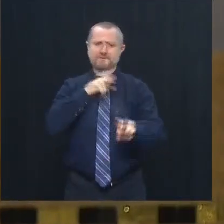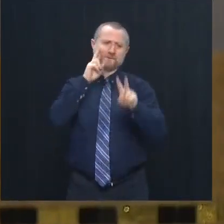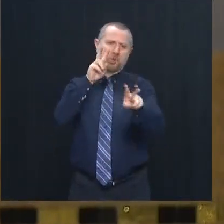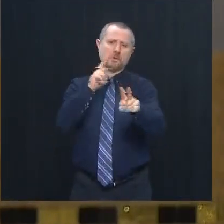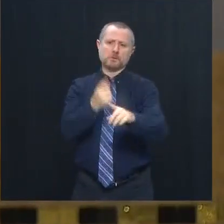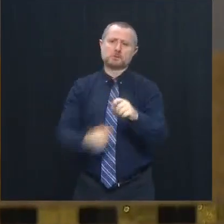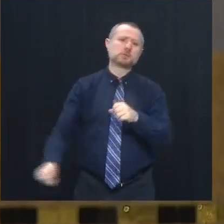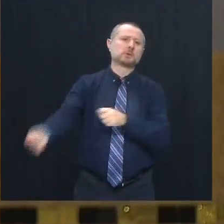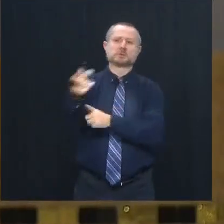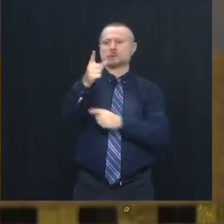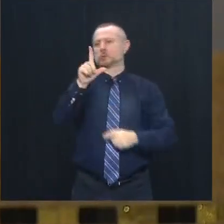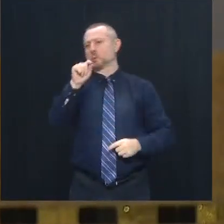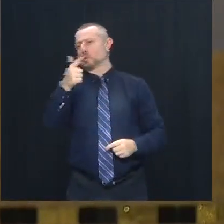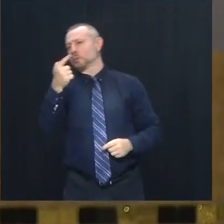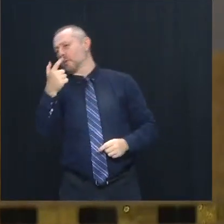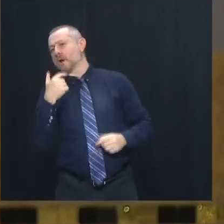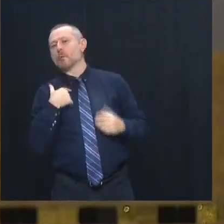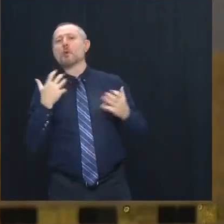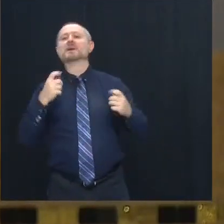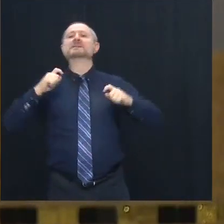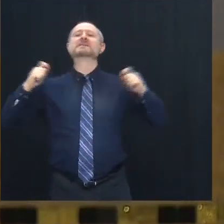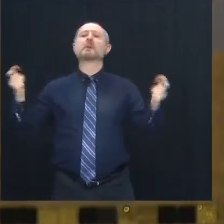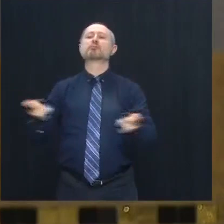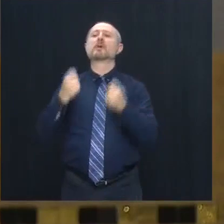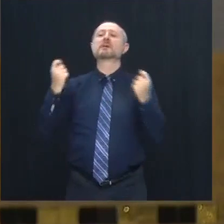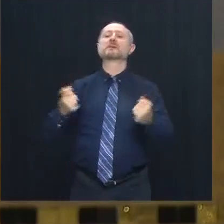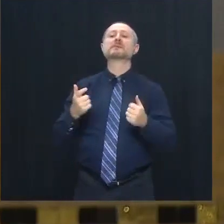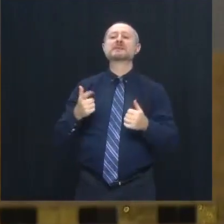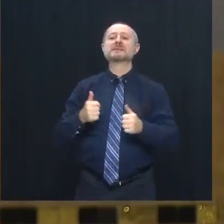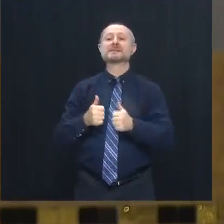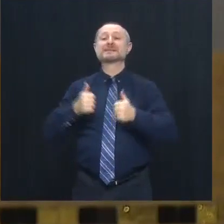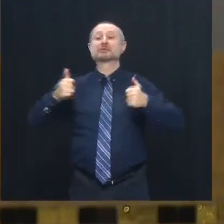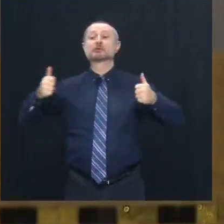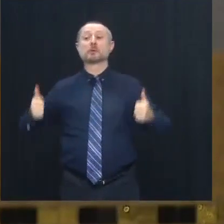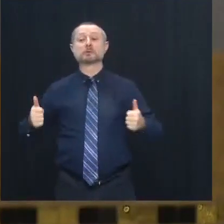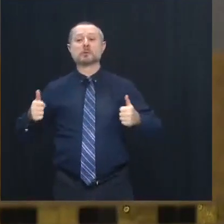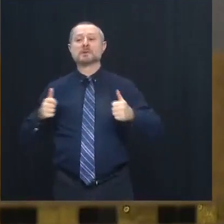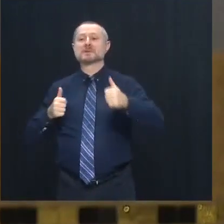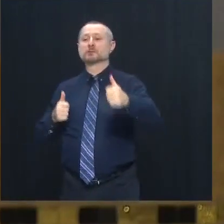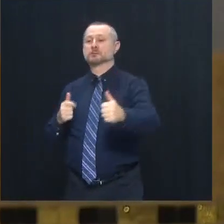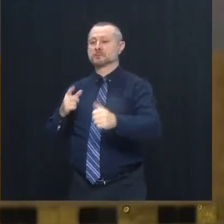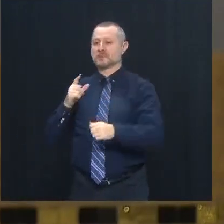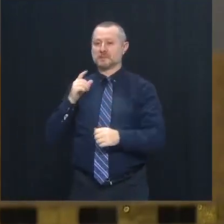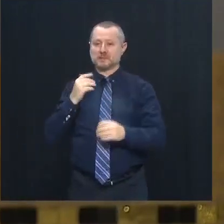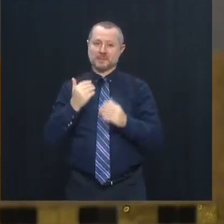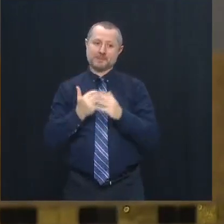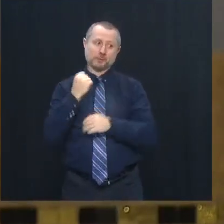AS A TRULY BAD YEAR. WE ALL KNOW THAT. I CAN'T WAIT FOR IT TO BE OVER